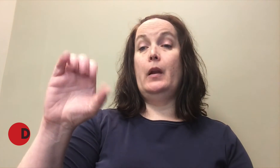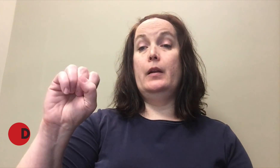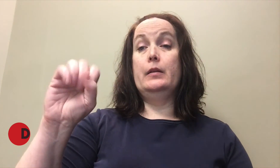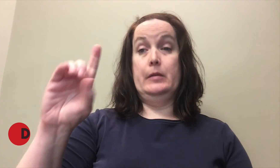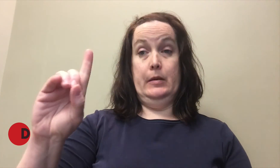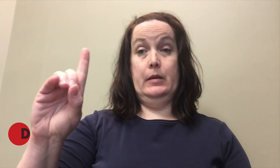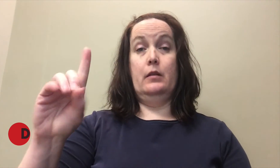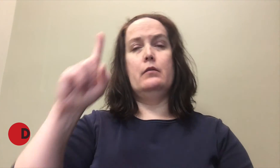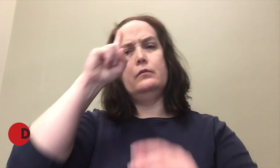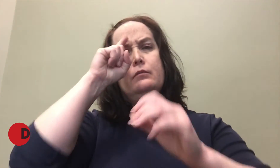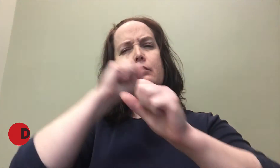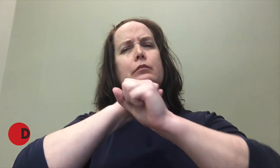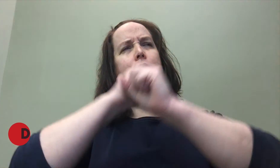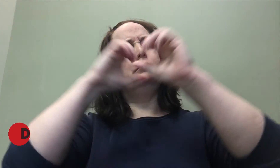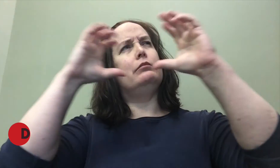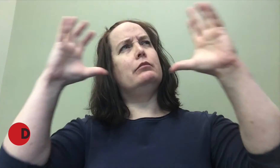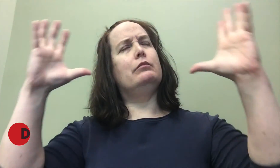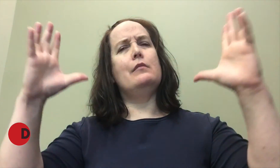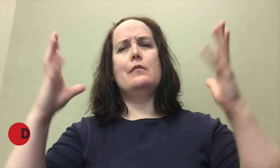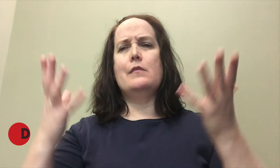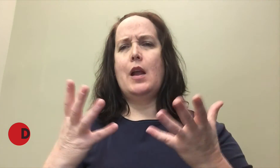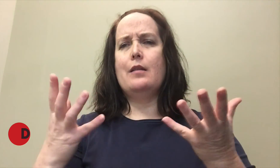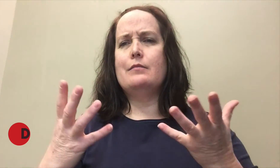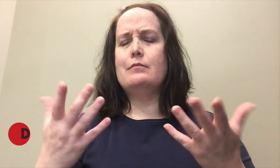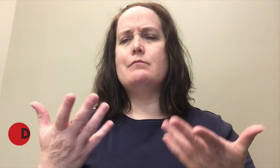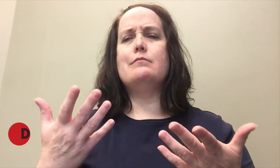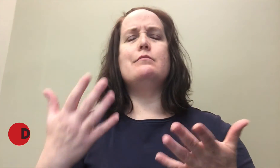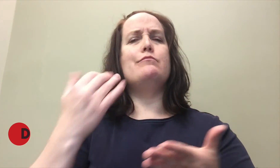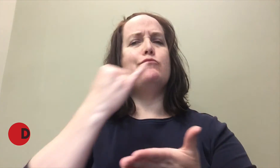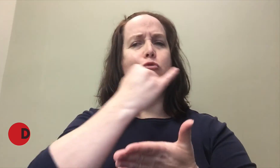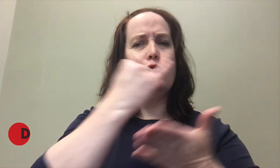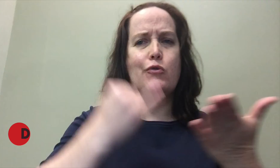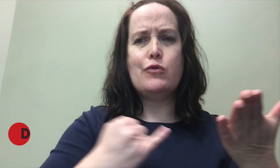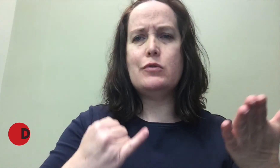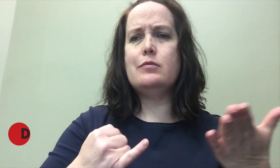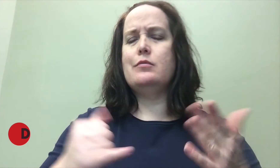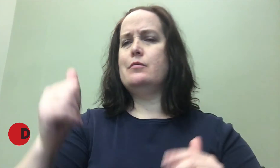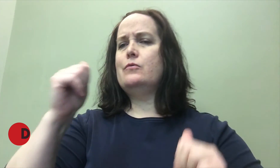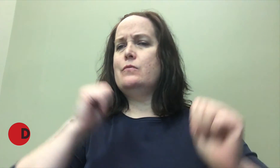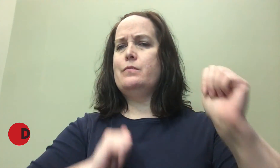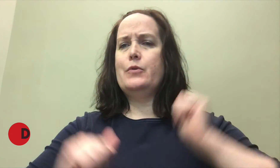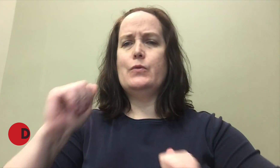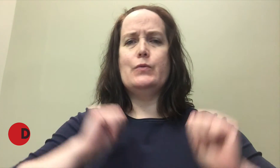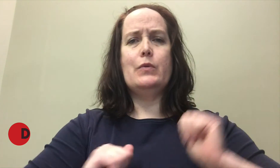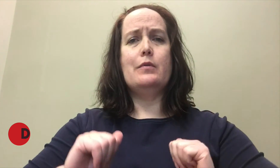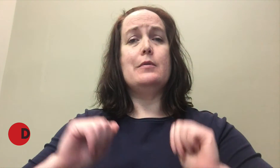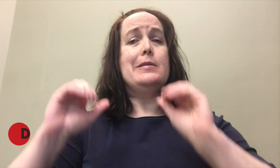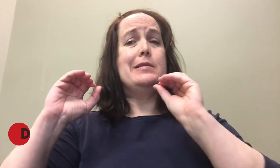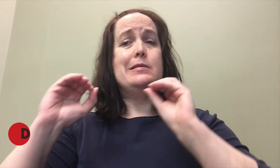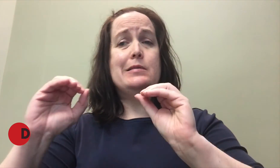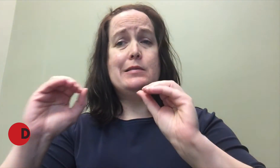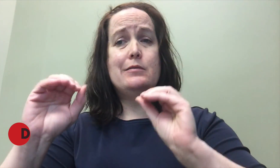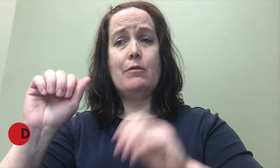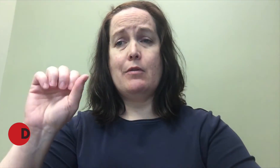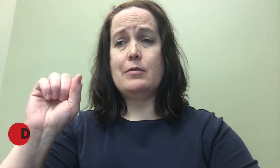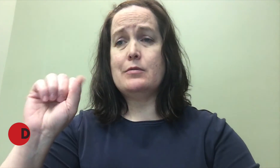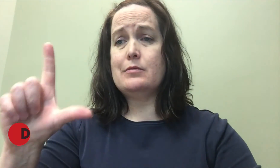SCSD's vision is Arts, Performances, Teaching ASL, and the like.